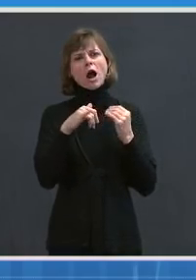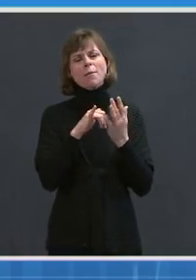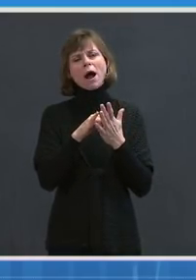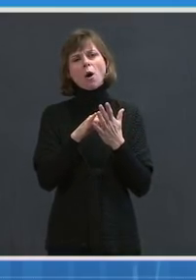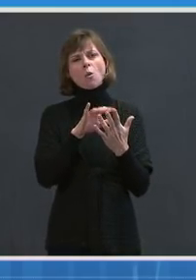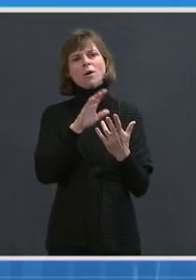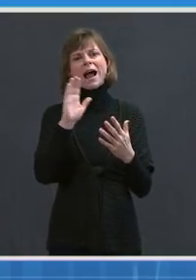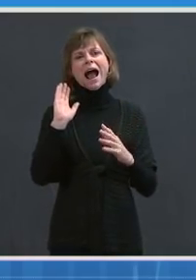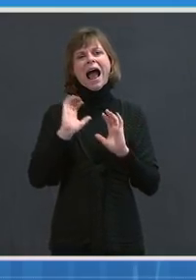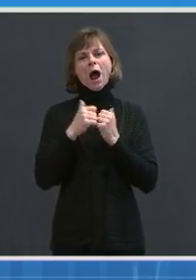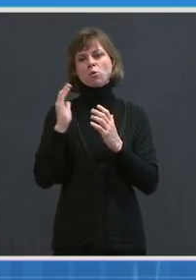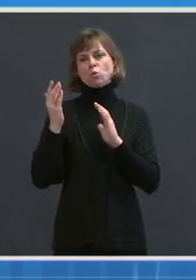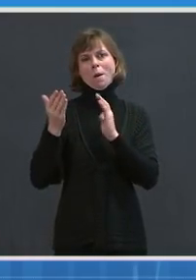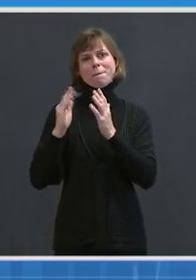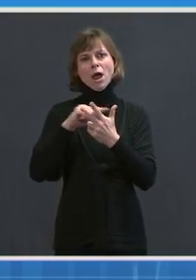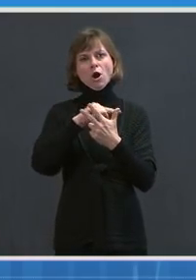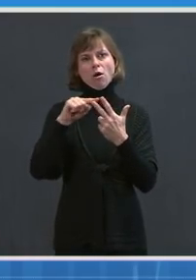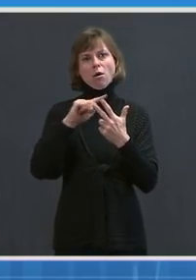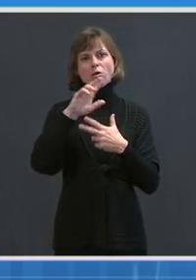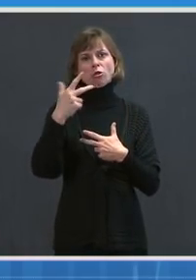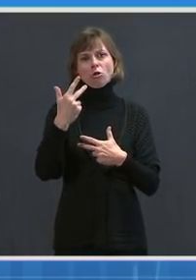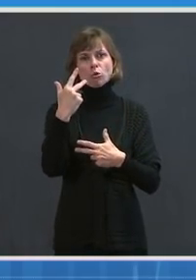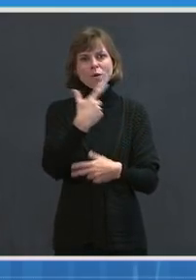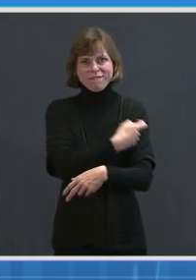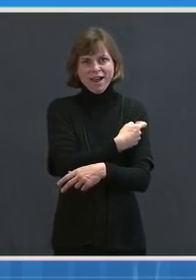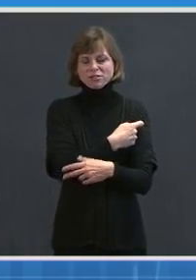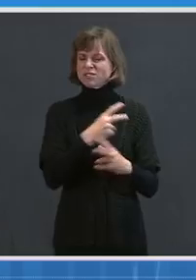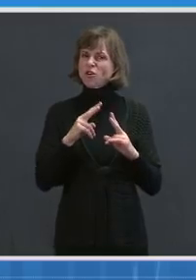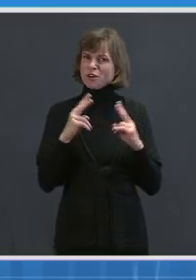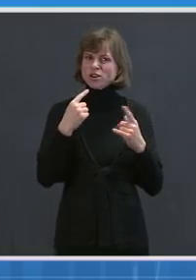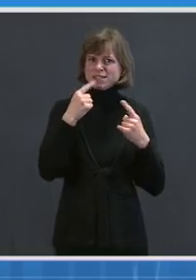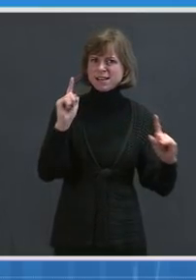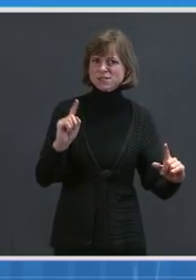of these three very successful vaccines in a second, but I do think it's important to clarify